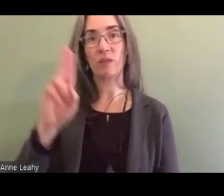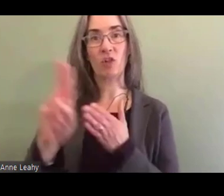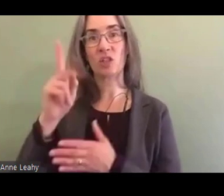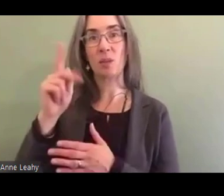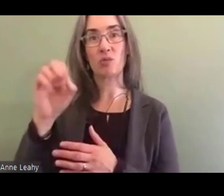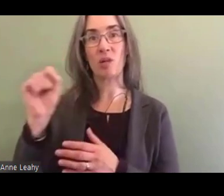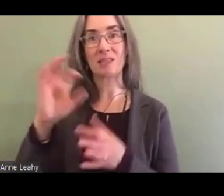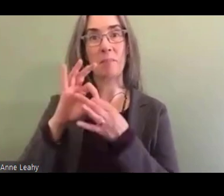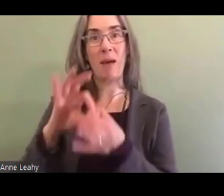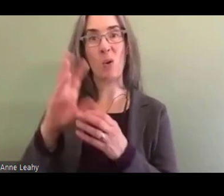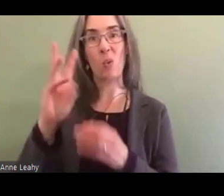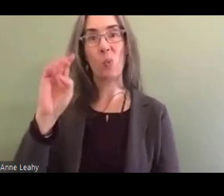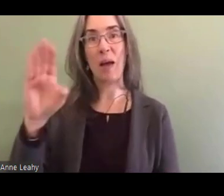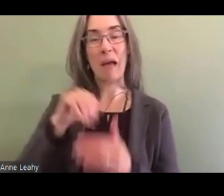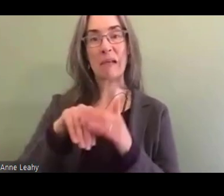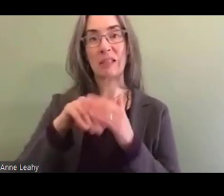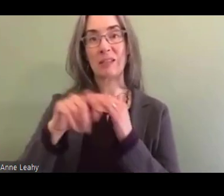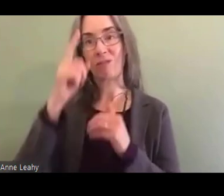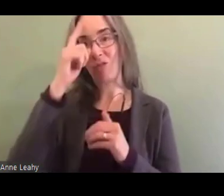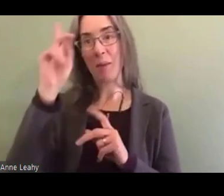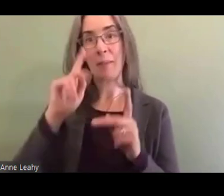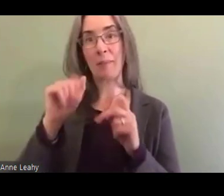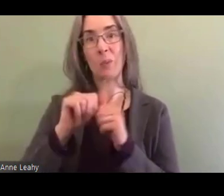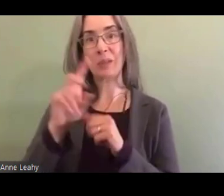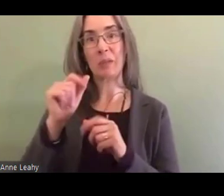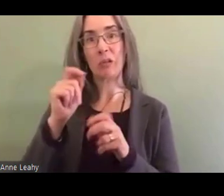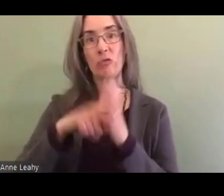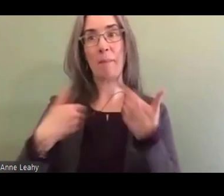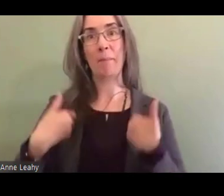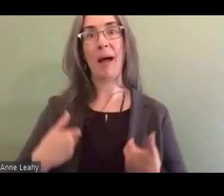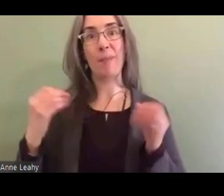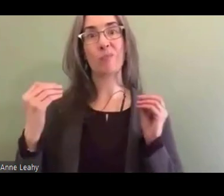on web access for people with disabilities written by a professor.